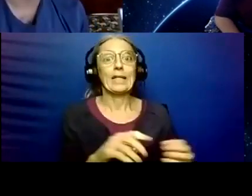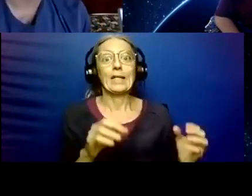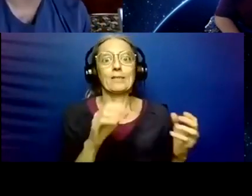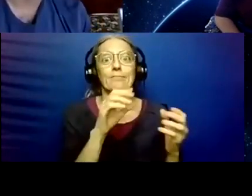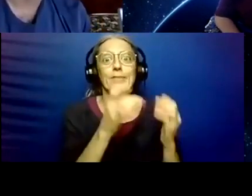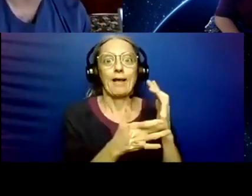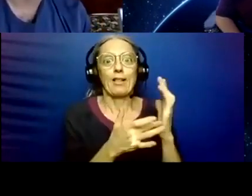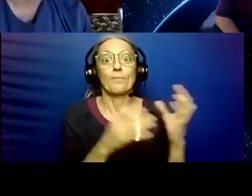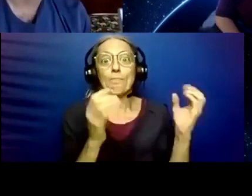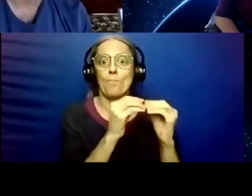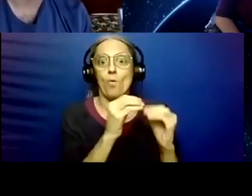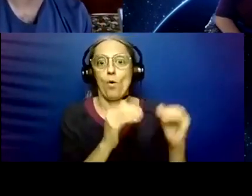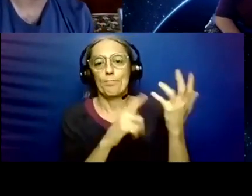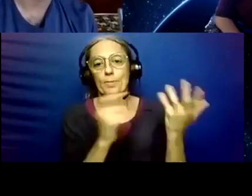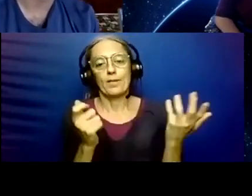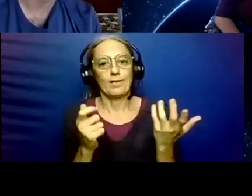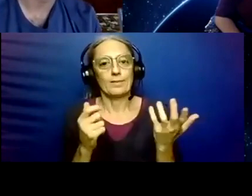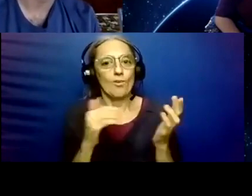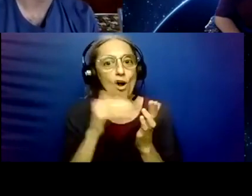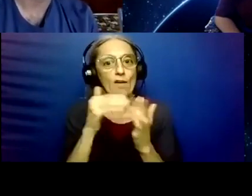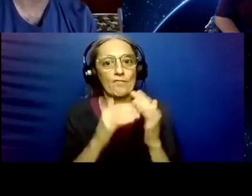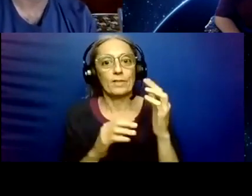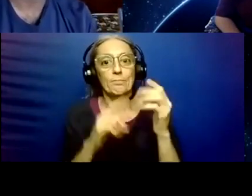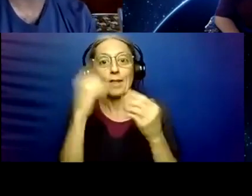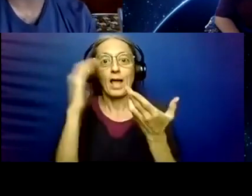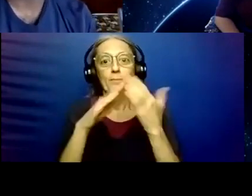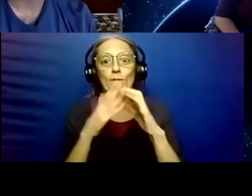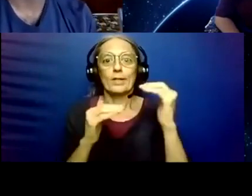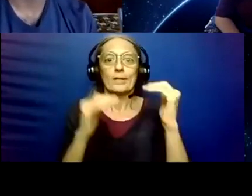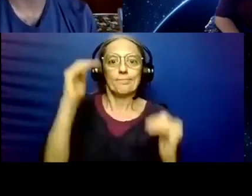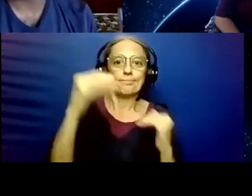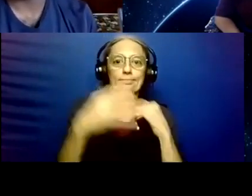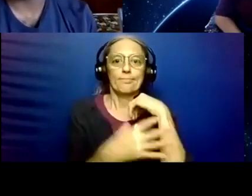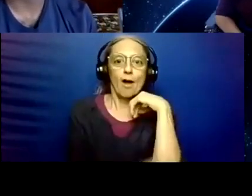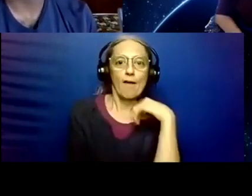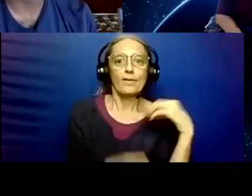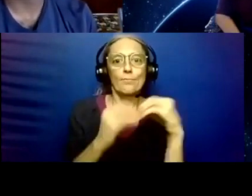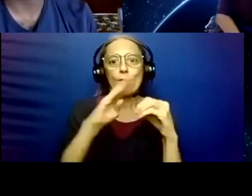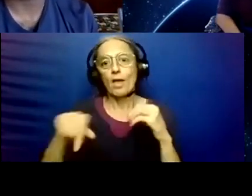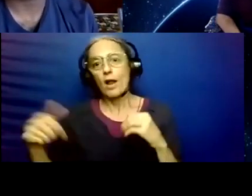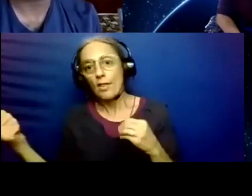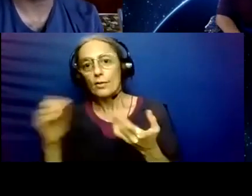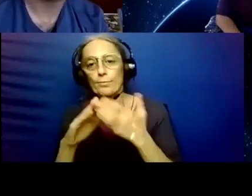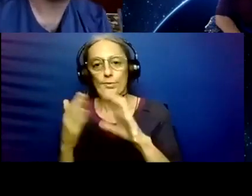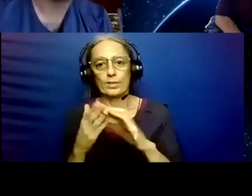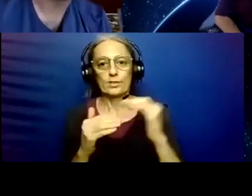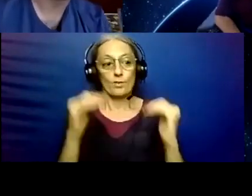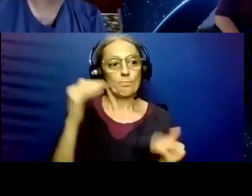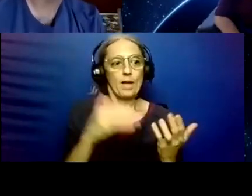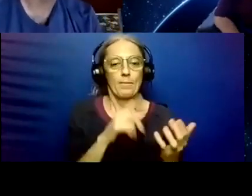So I don't know that it's so much new as really strengthening, and expanding, it